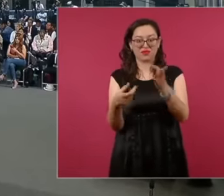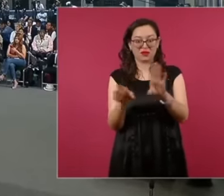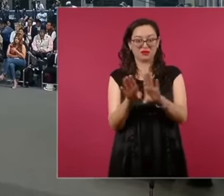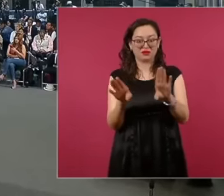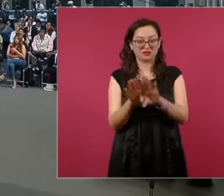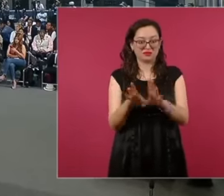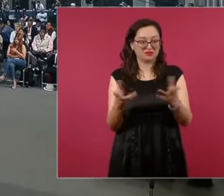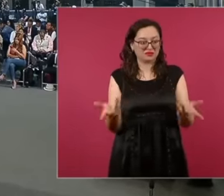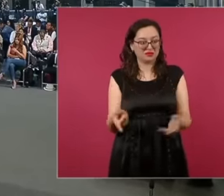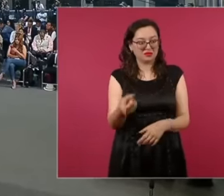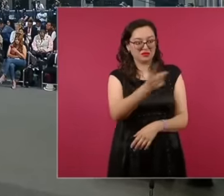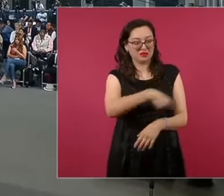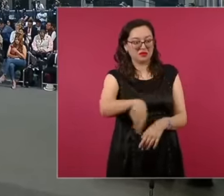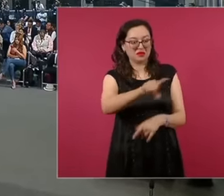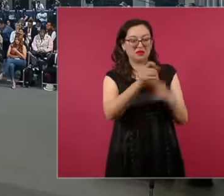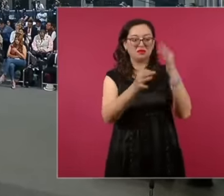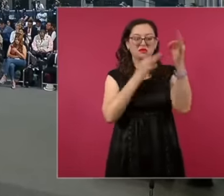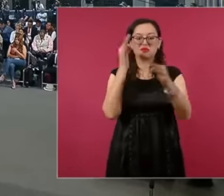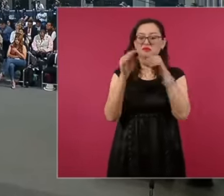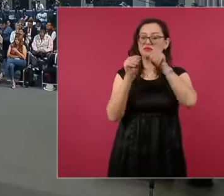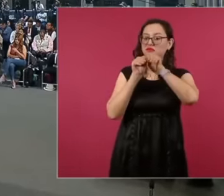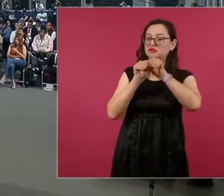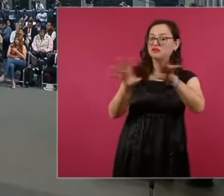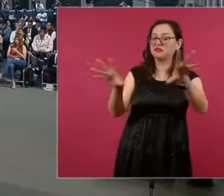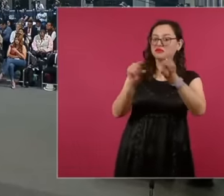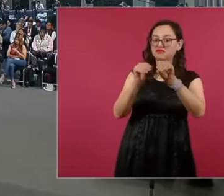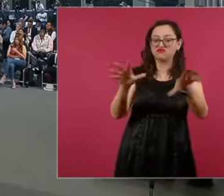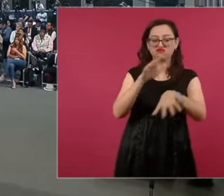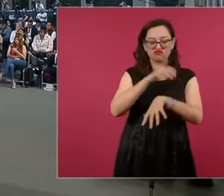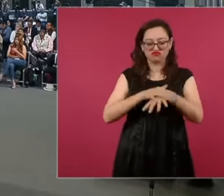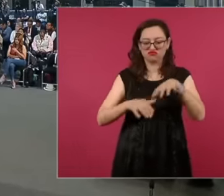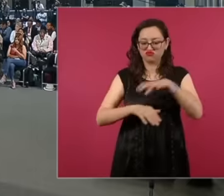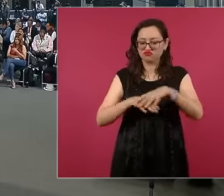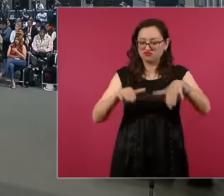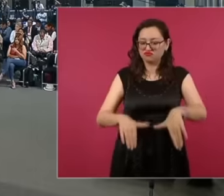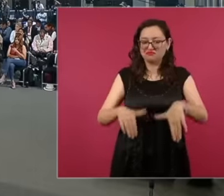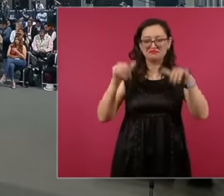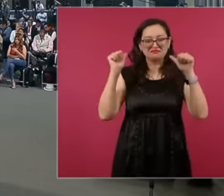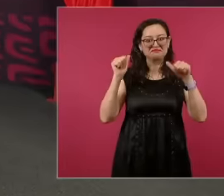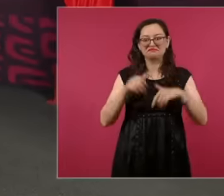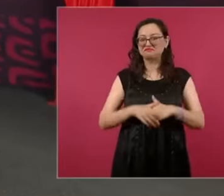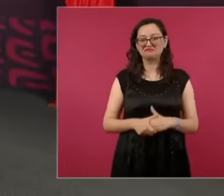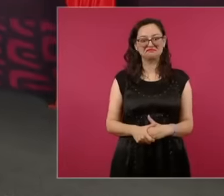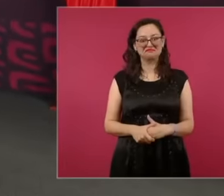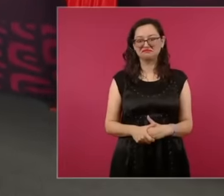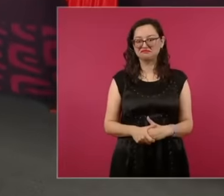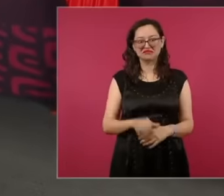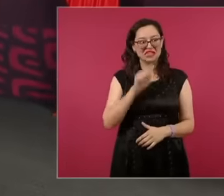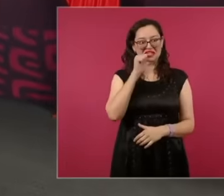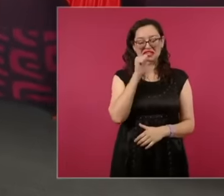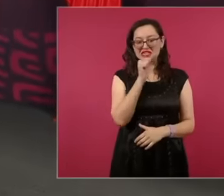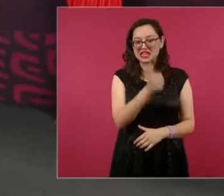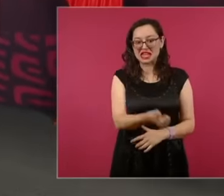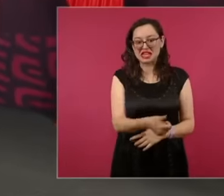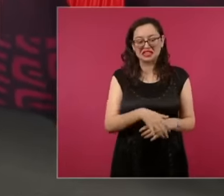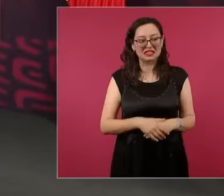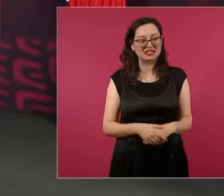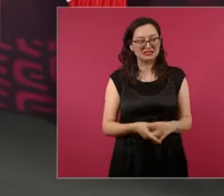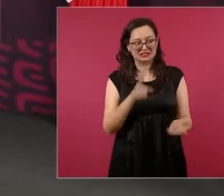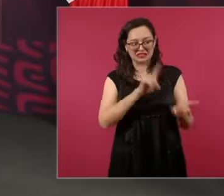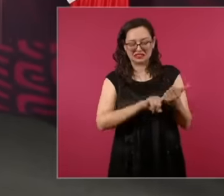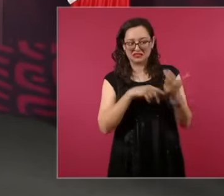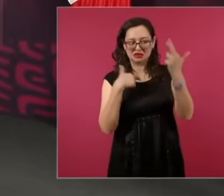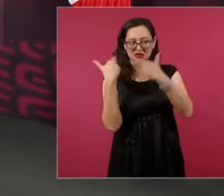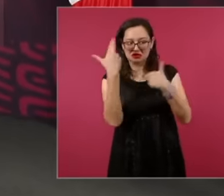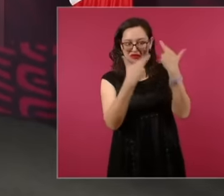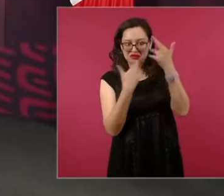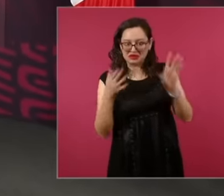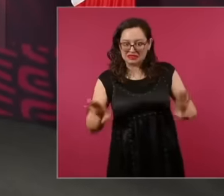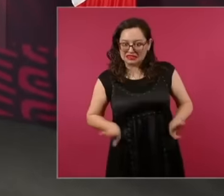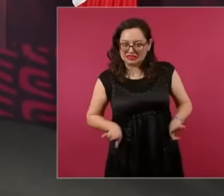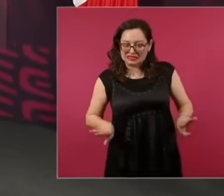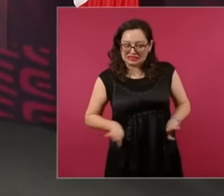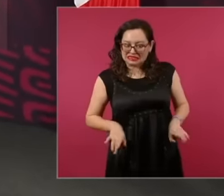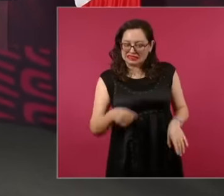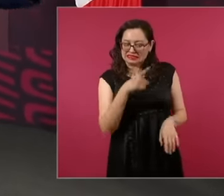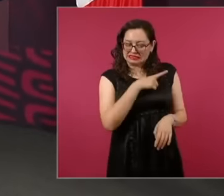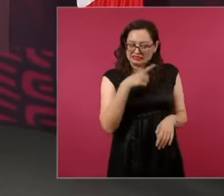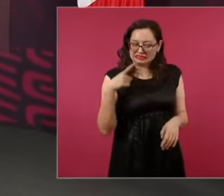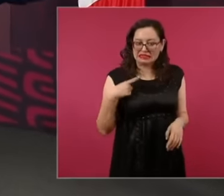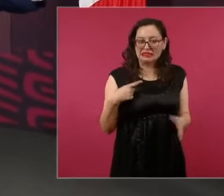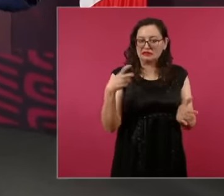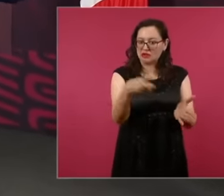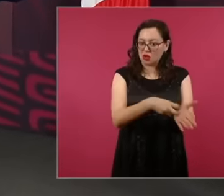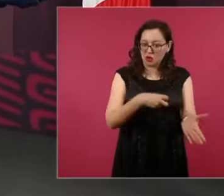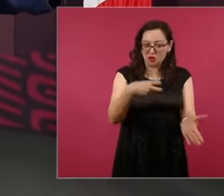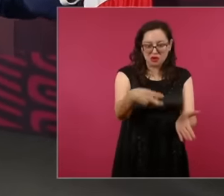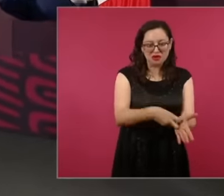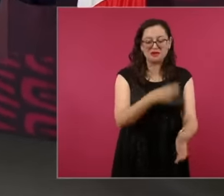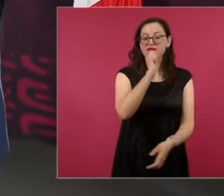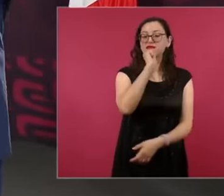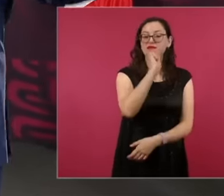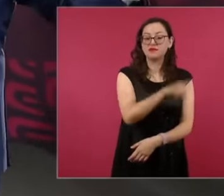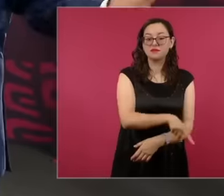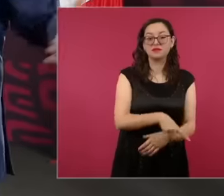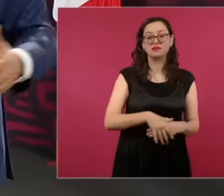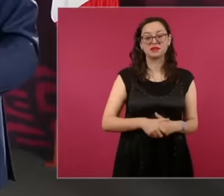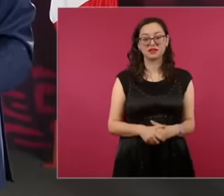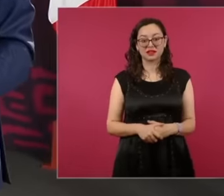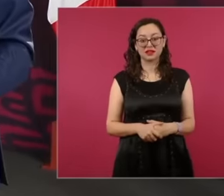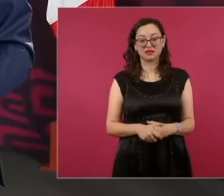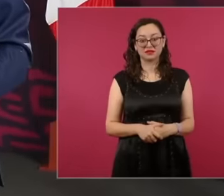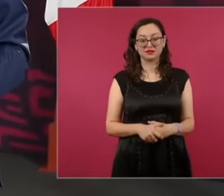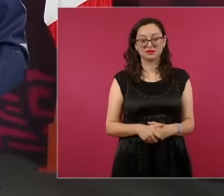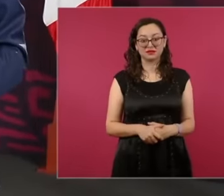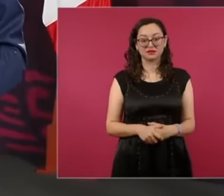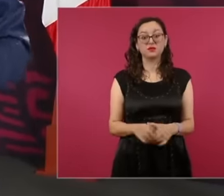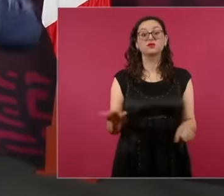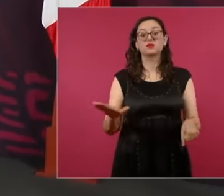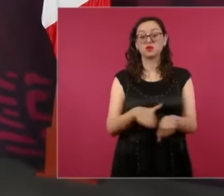review of the media we already know that the media is in the hands of potentates